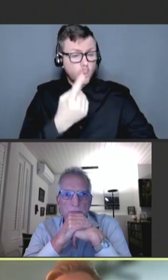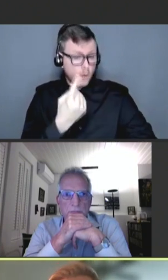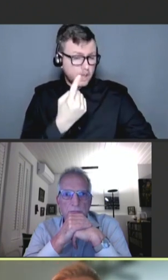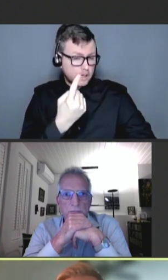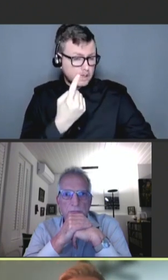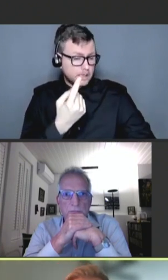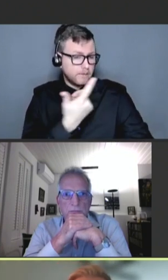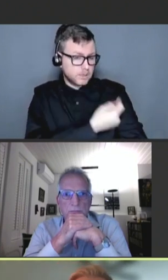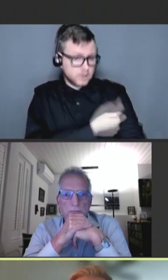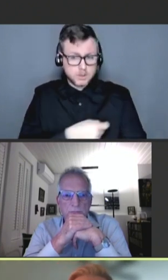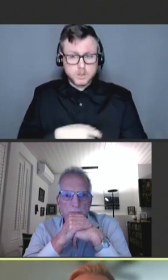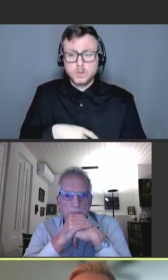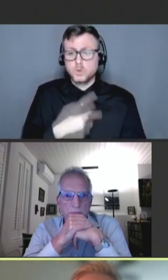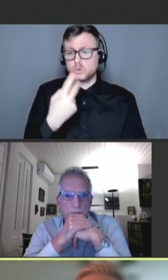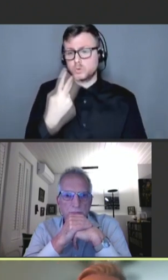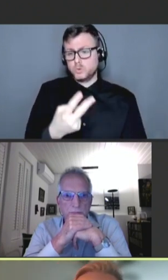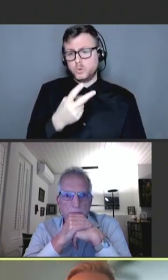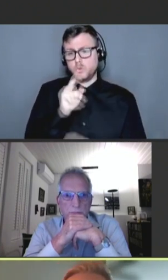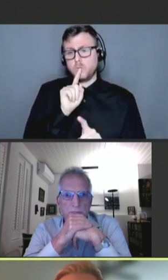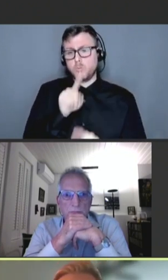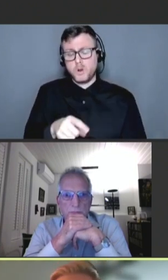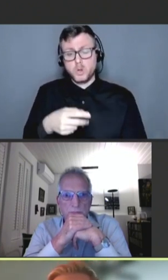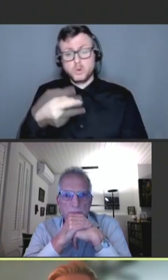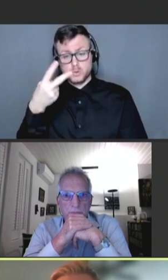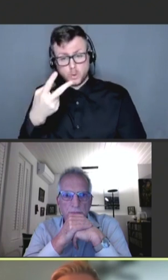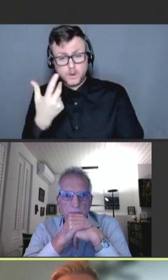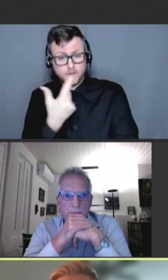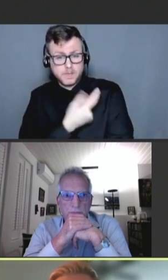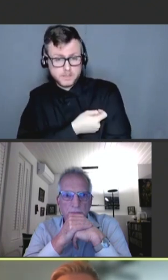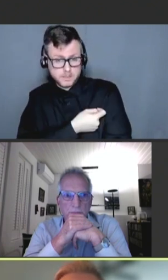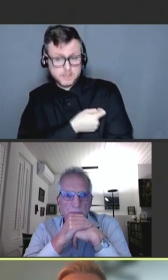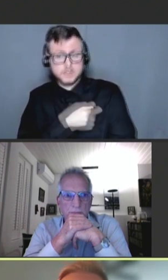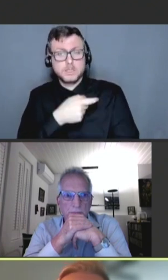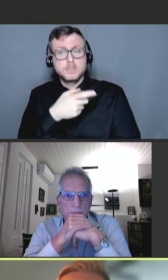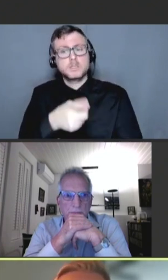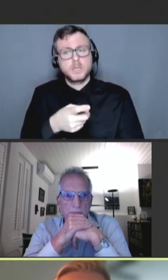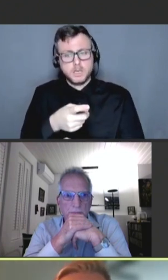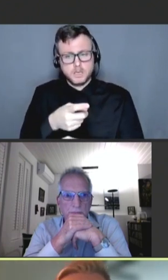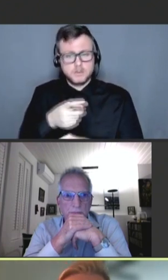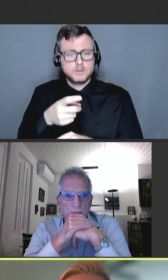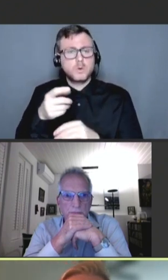of which reported that two vaccine doses restored the reported symptoms back to baseline. However,